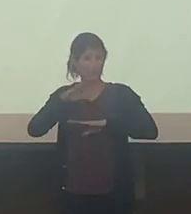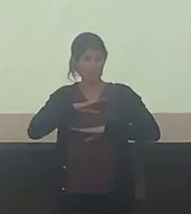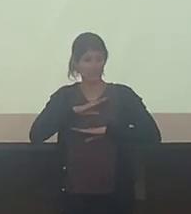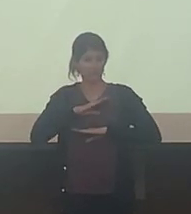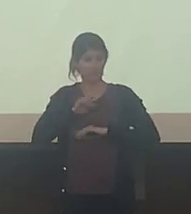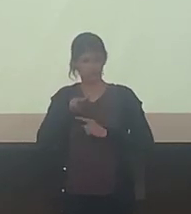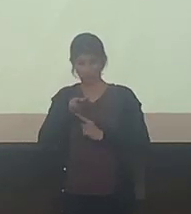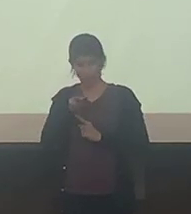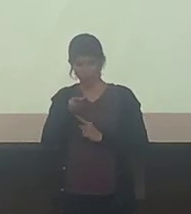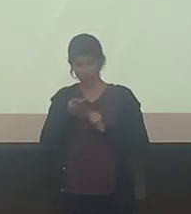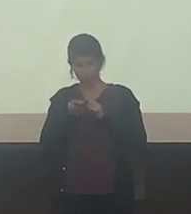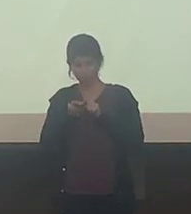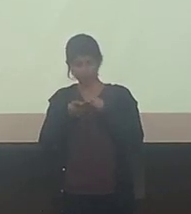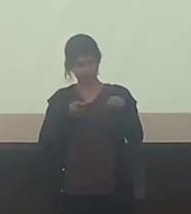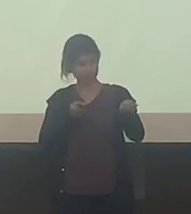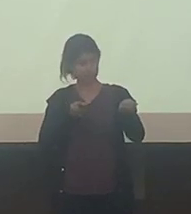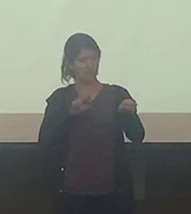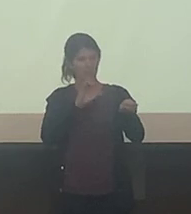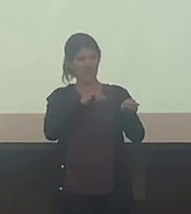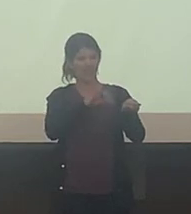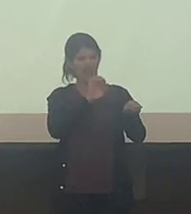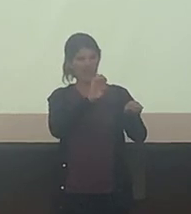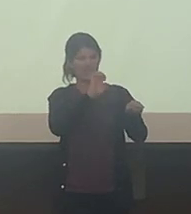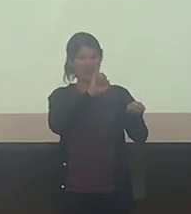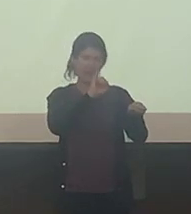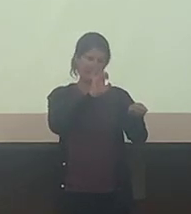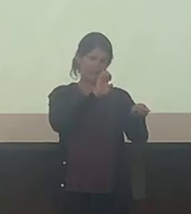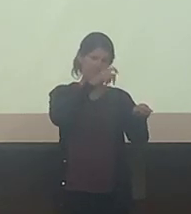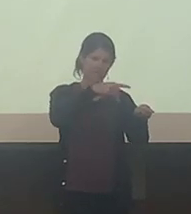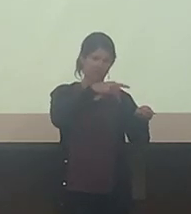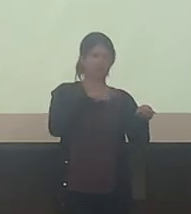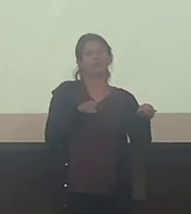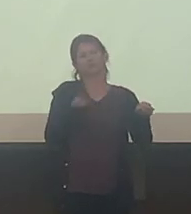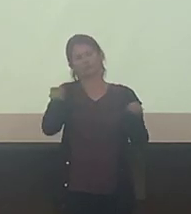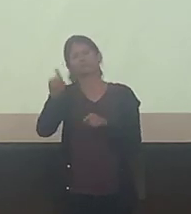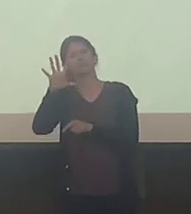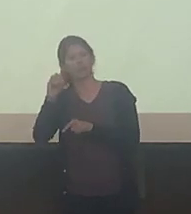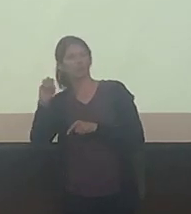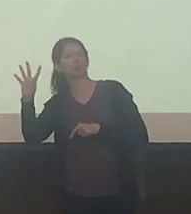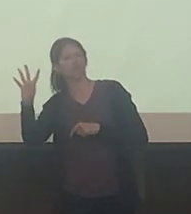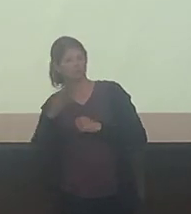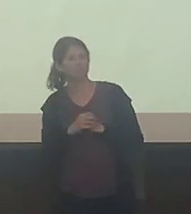be addressed and that's kind of a long training but we do have pipeline divorce to help here and